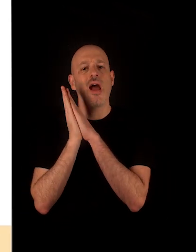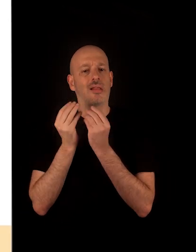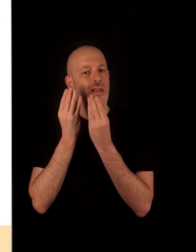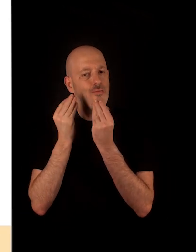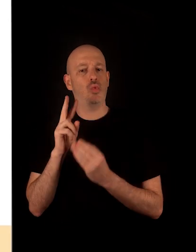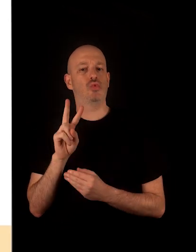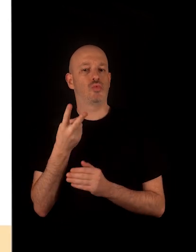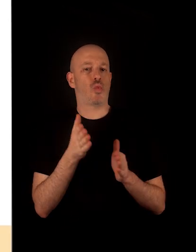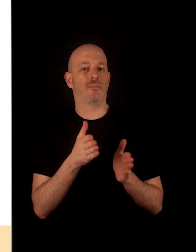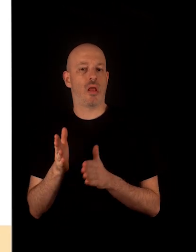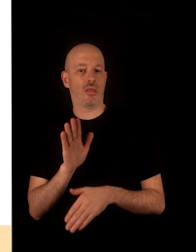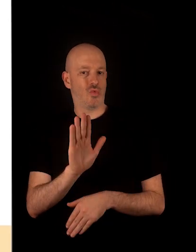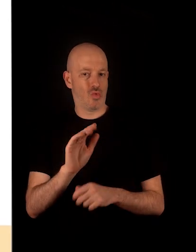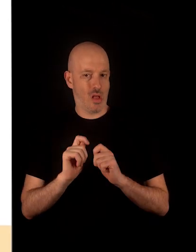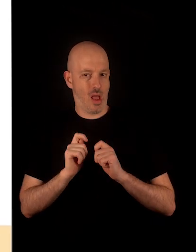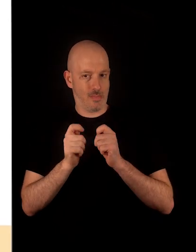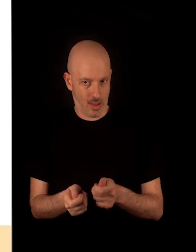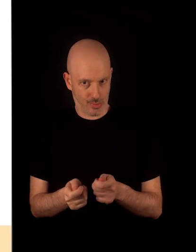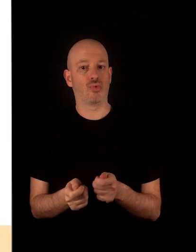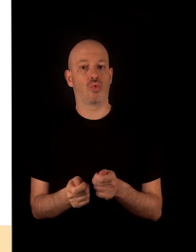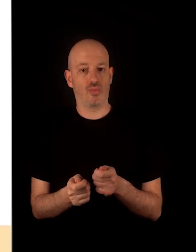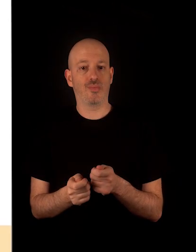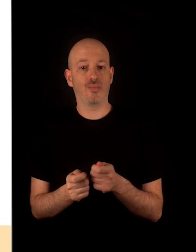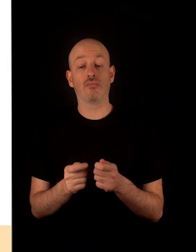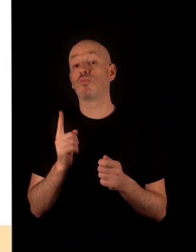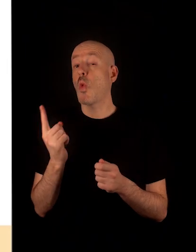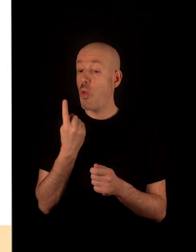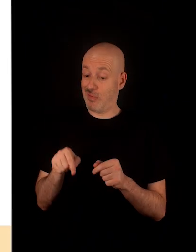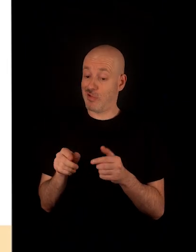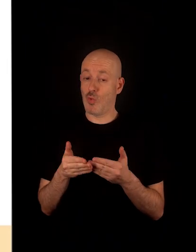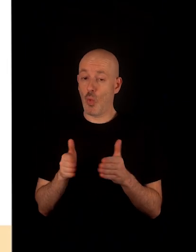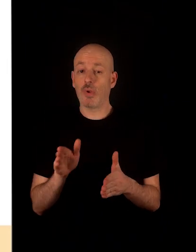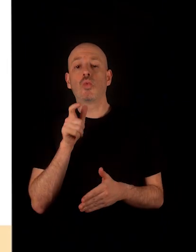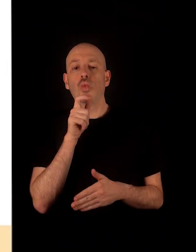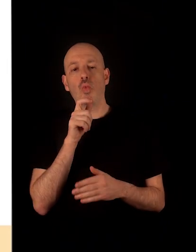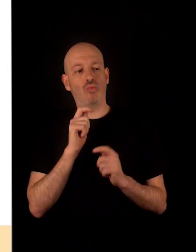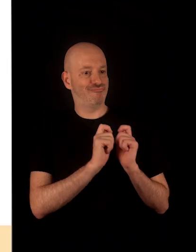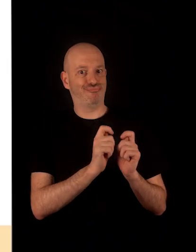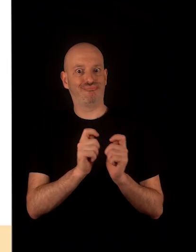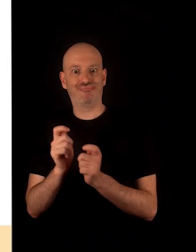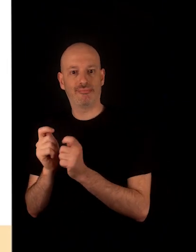that our team will organise and deliver these sessions to help